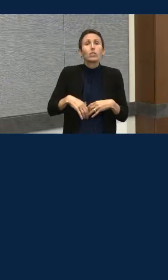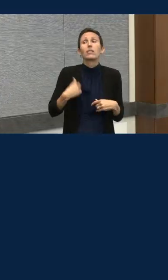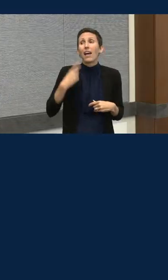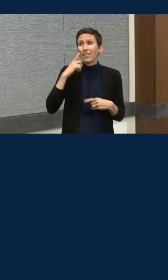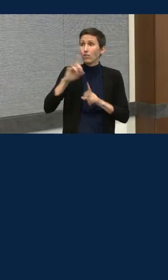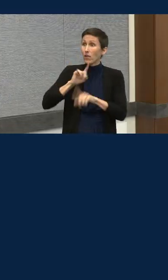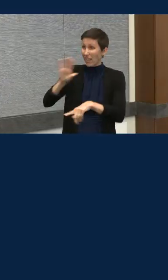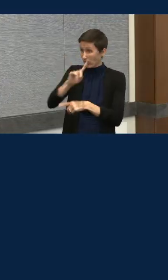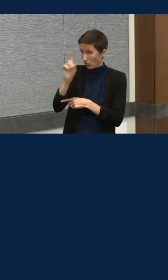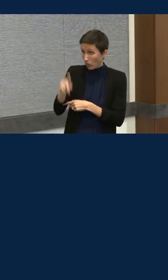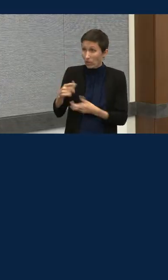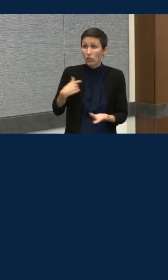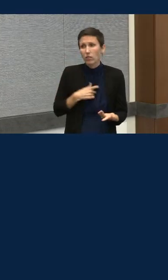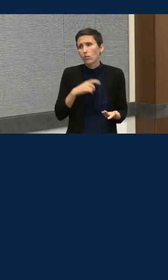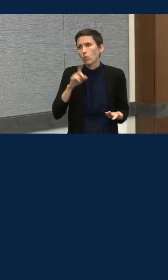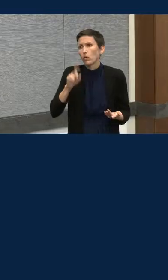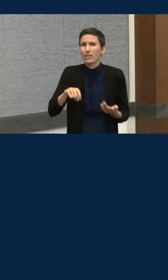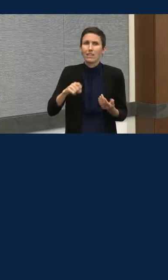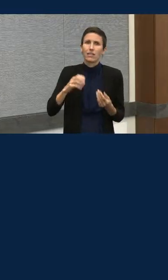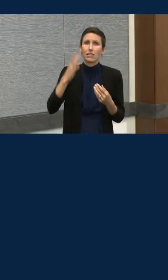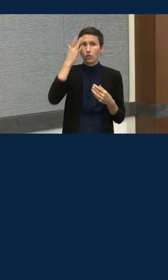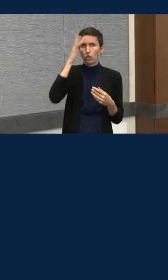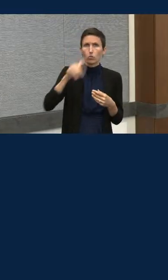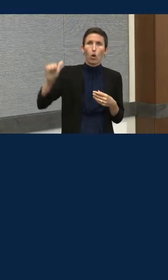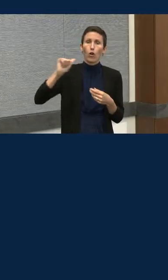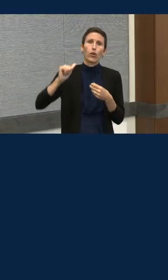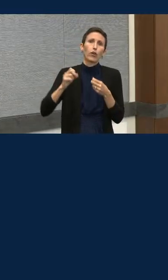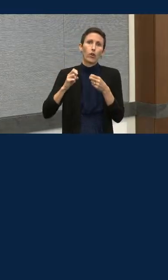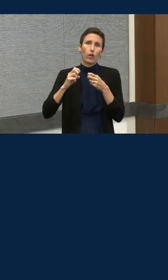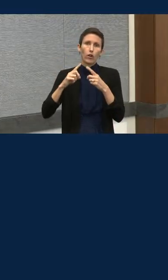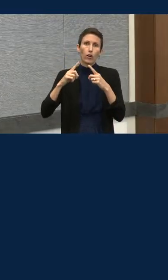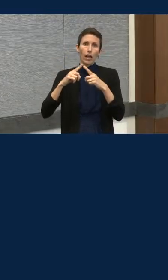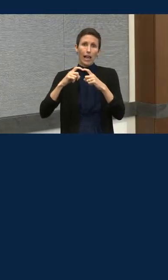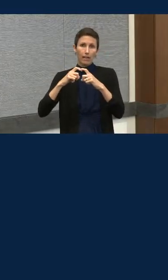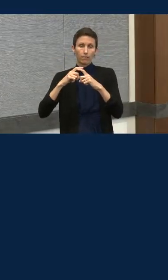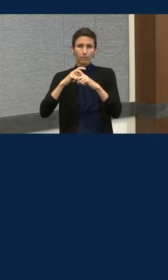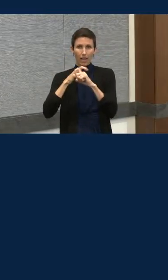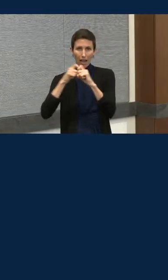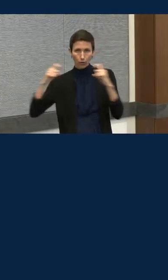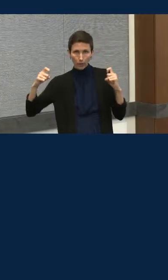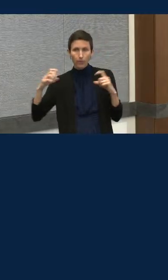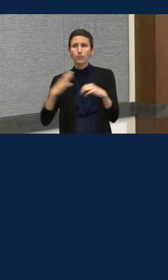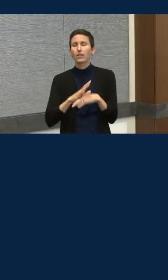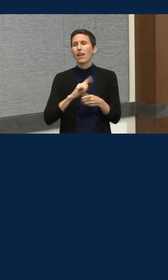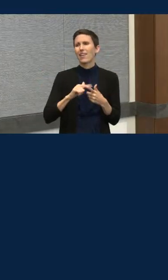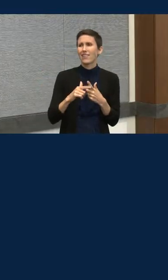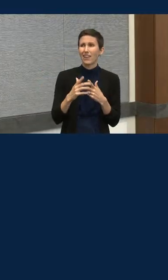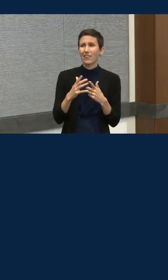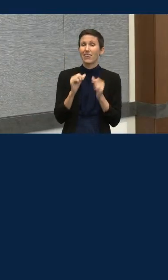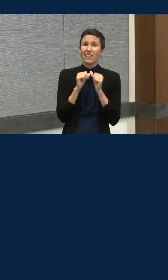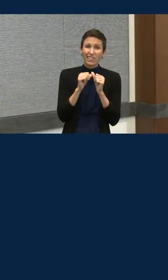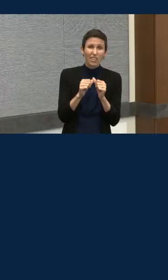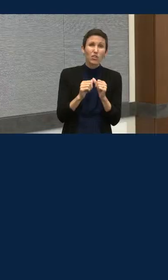answer your question we need smarter algorithms. And probably continued advances in